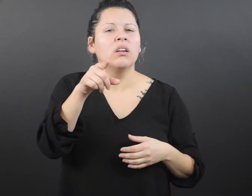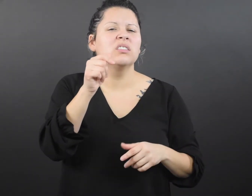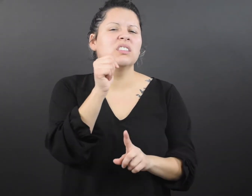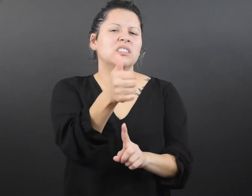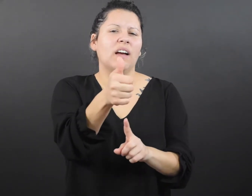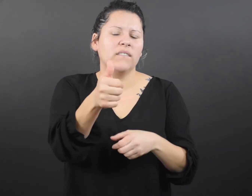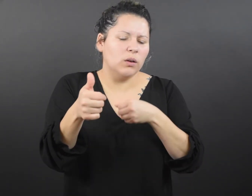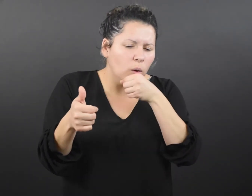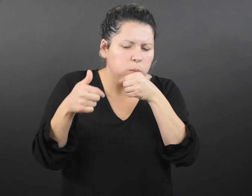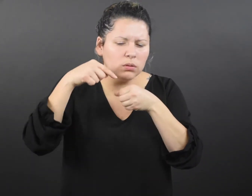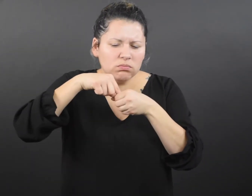You will spit several times Testing for past infection